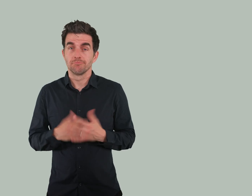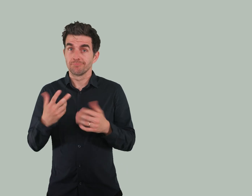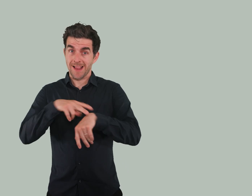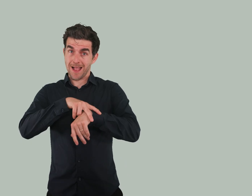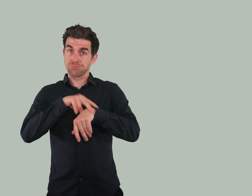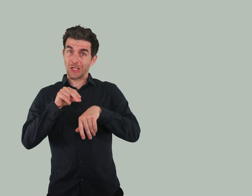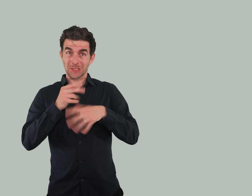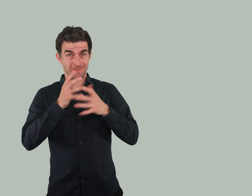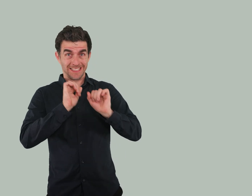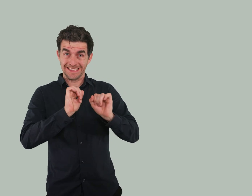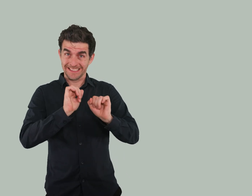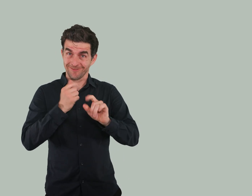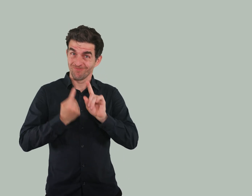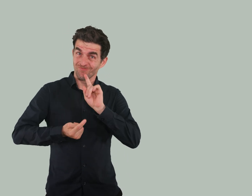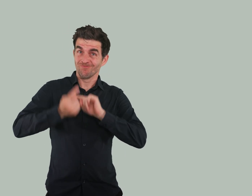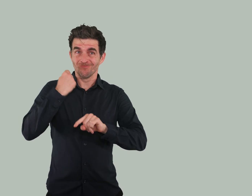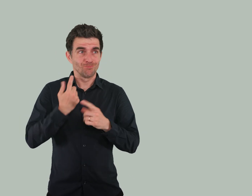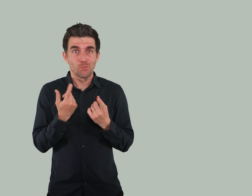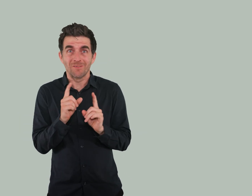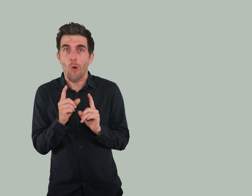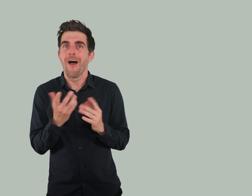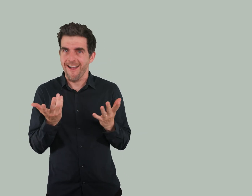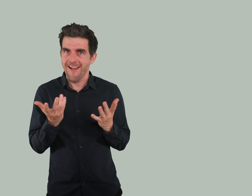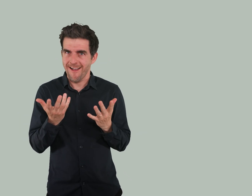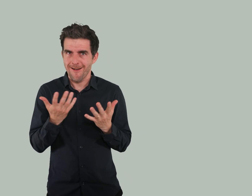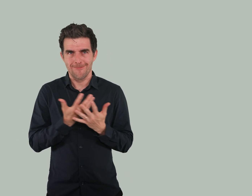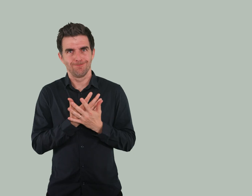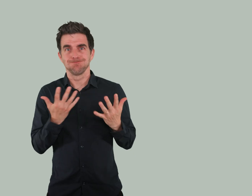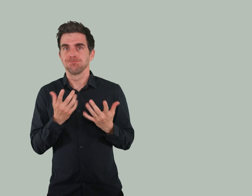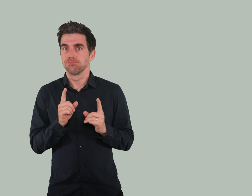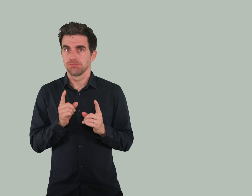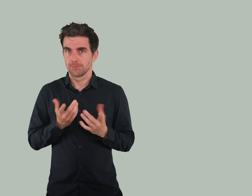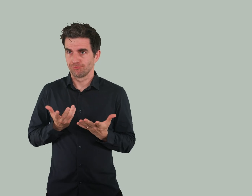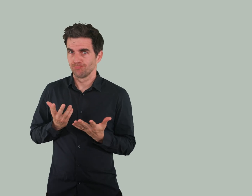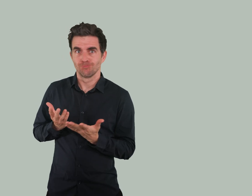247. The apprenticeship system ought to be one of the main routes